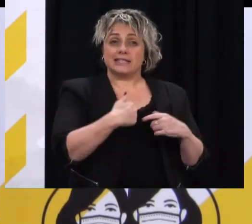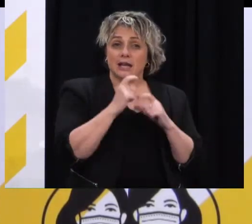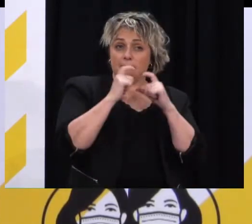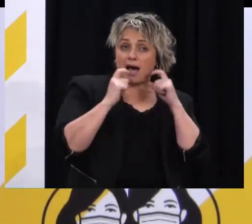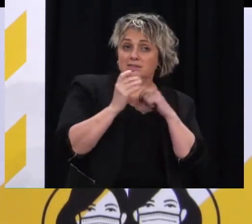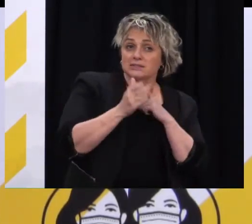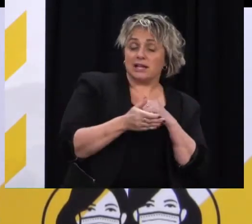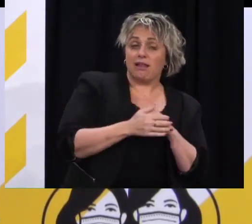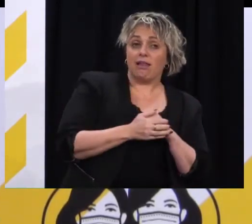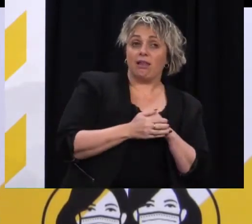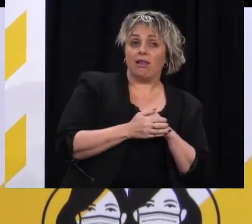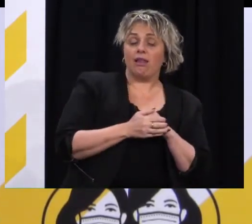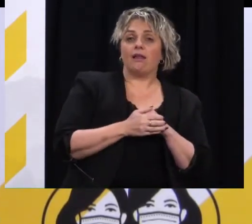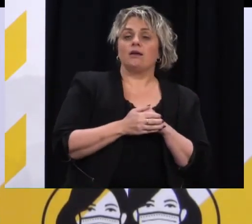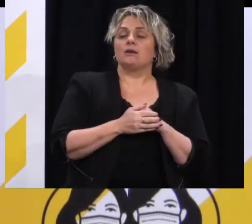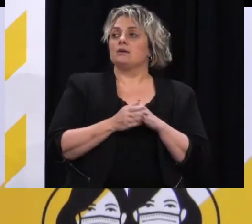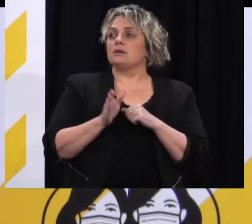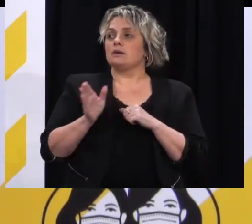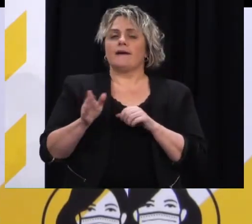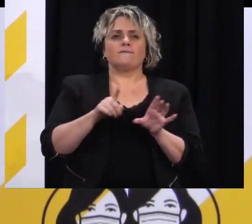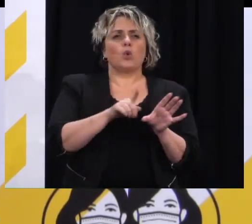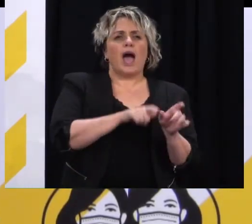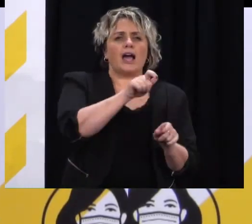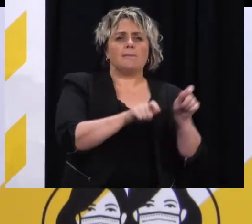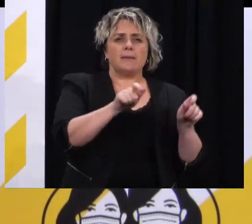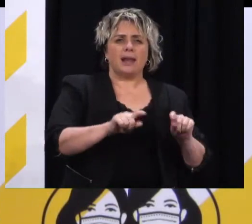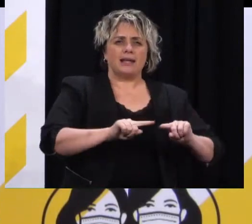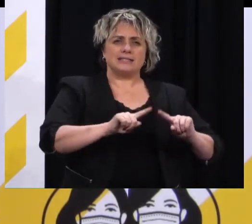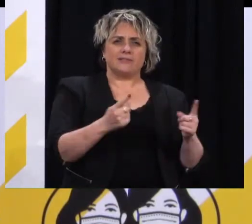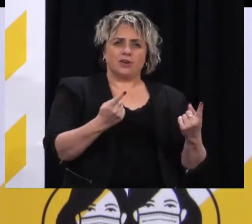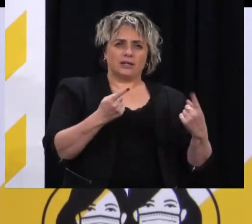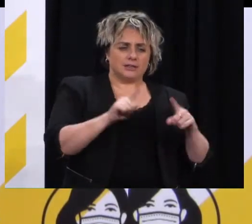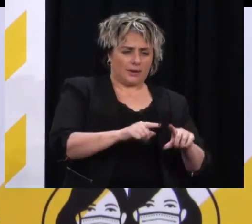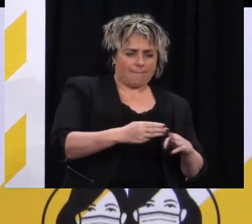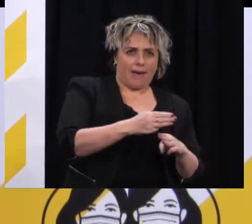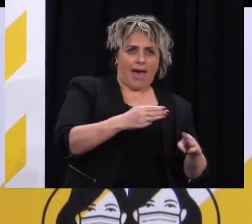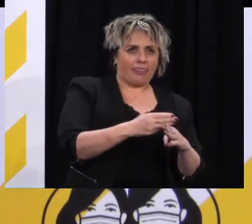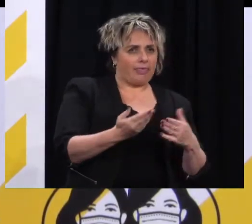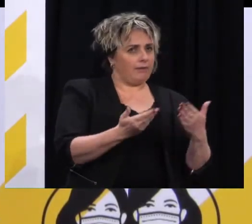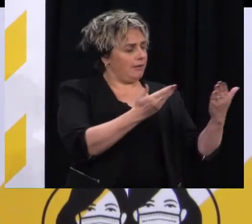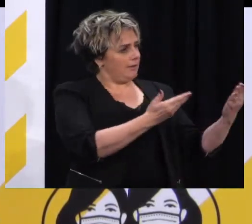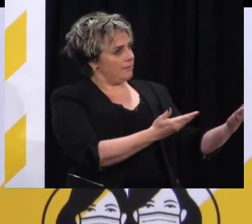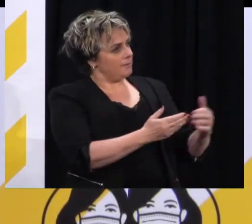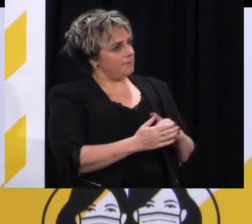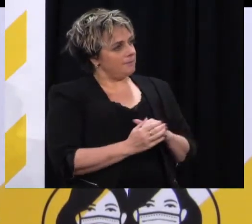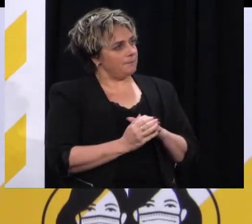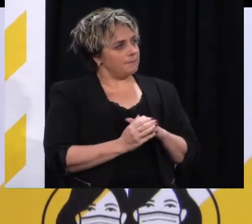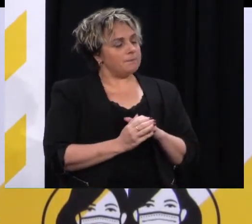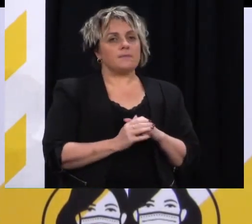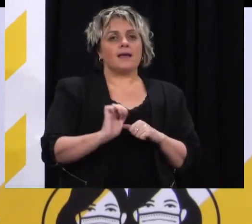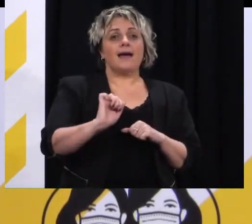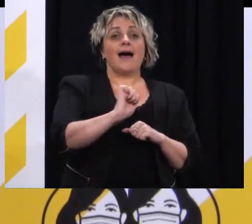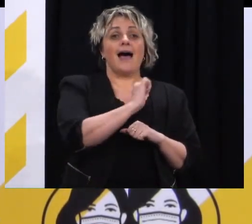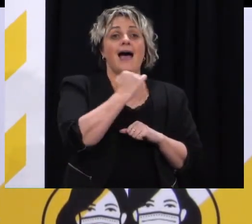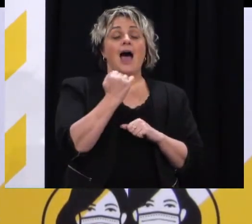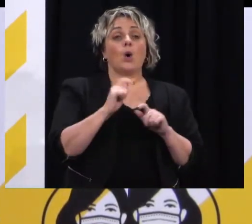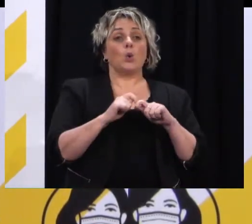than it previously at level 2, you know, in schools for students of certain age or in offices? >> For young people